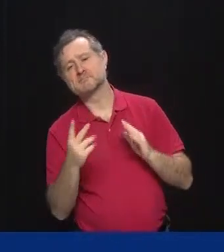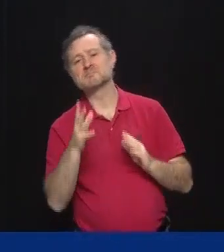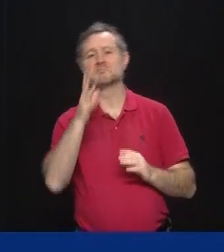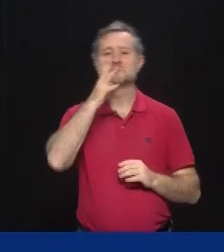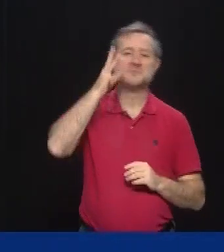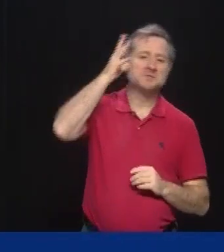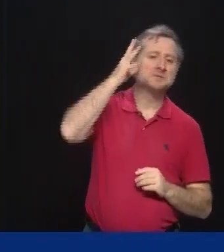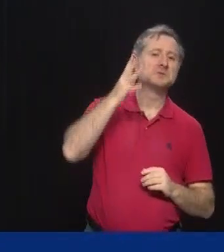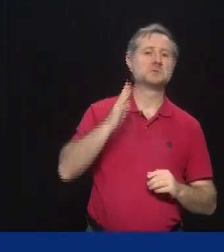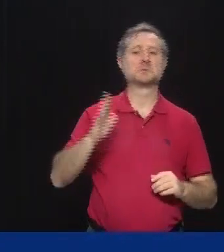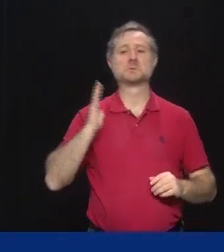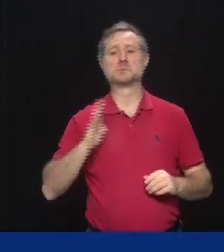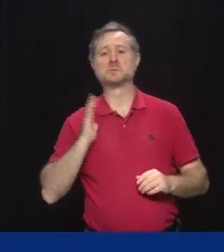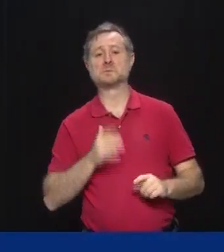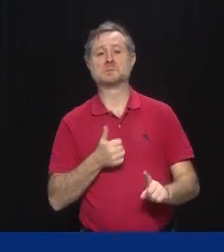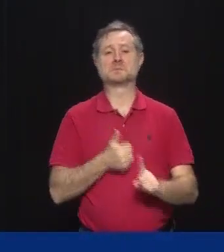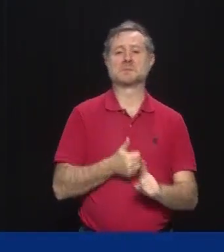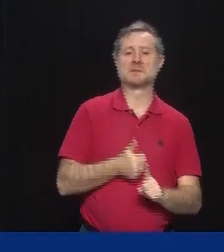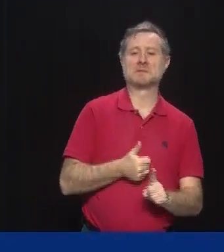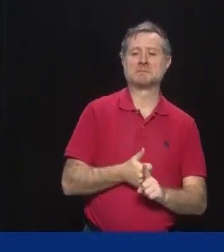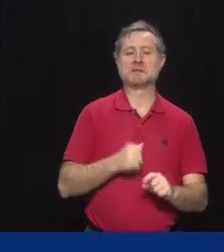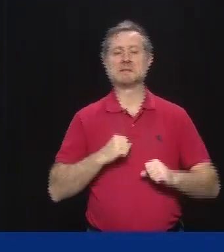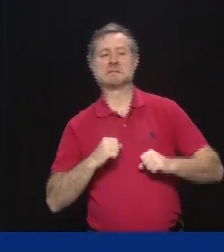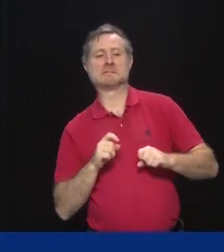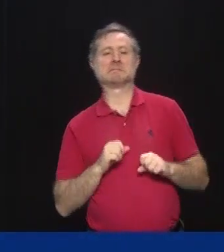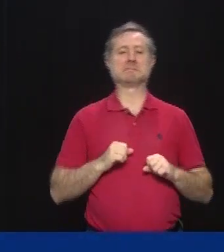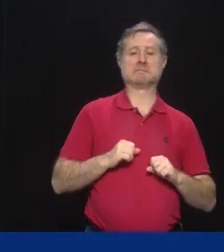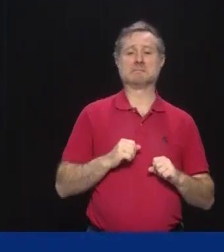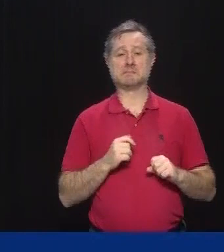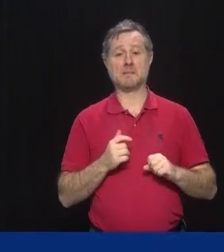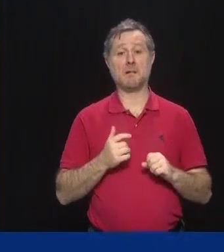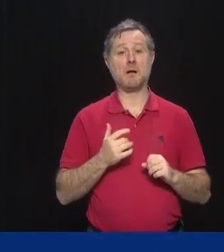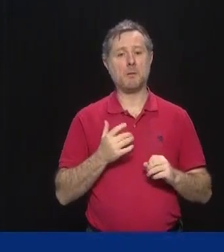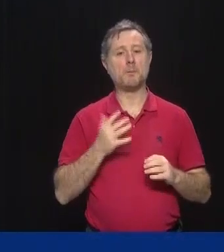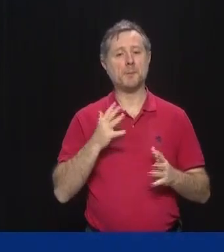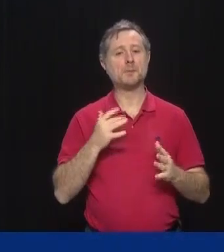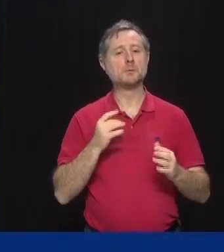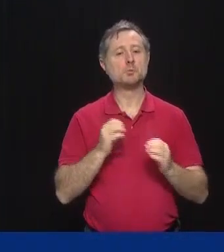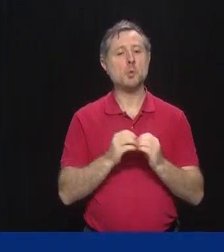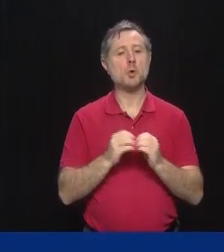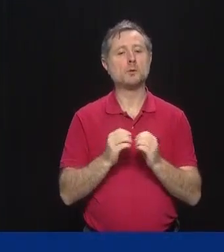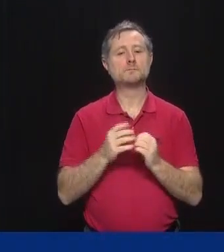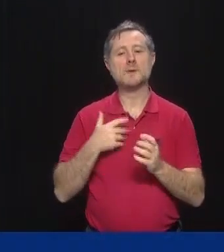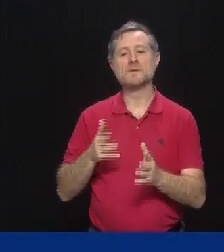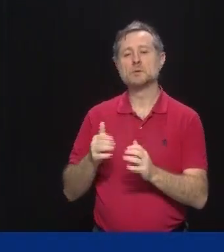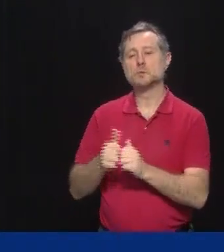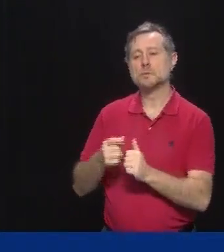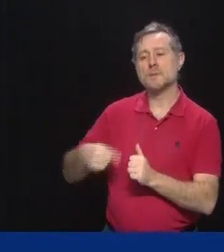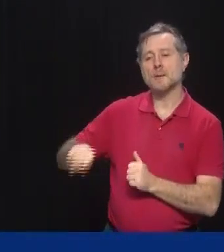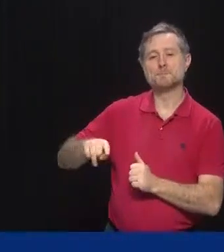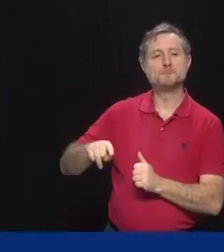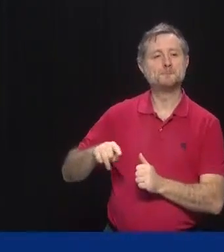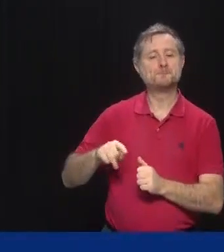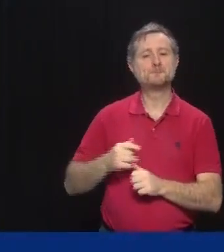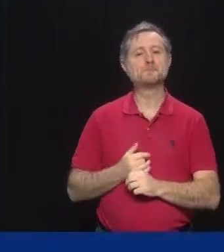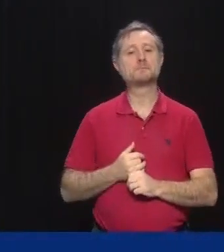I THINK THERE WILL BE AN INITIAL RUSH, BUT I SUSPECT THERE WILL COME A TIME WHEN PARENTS WHO